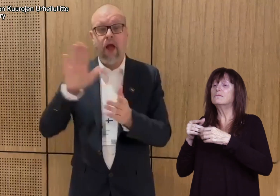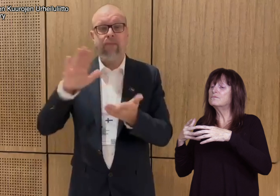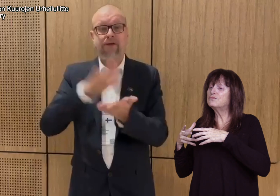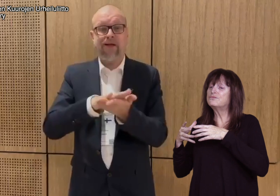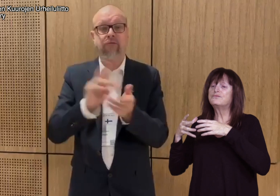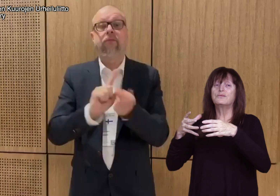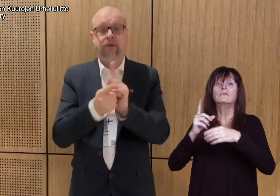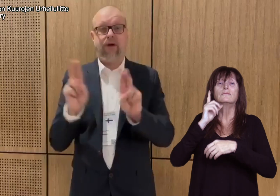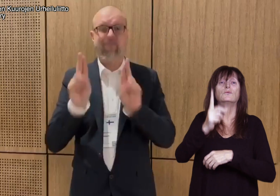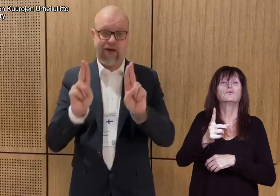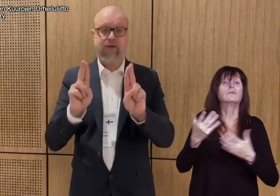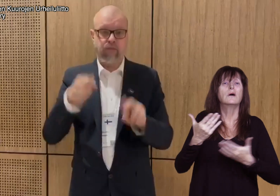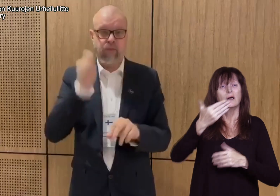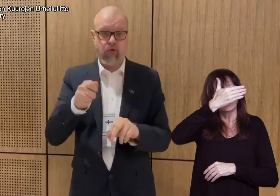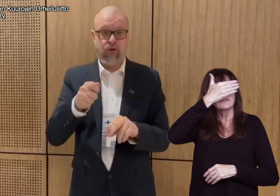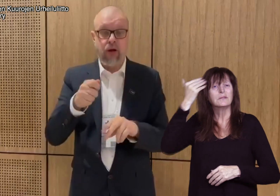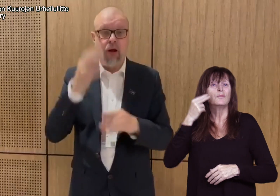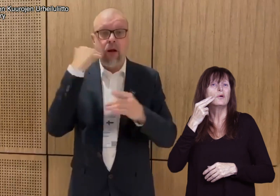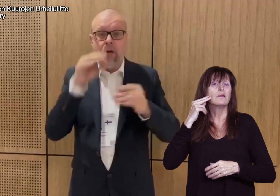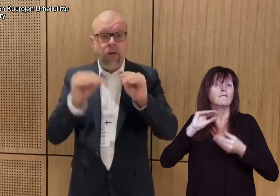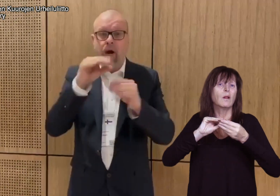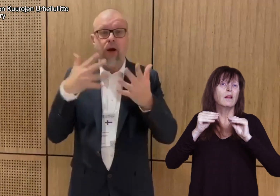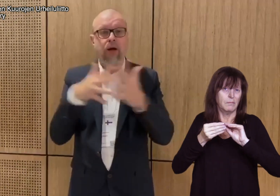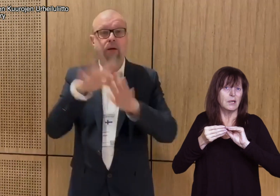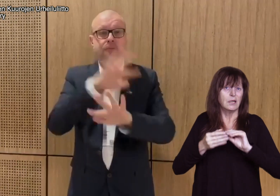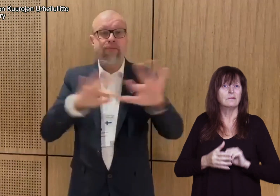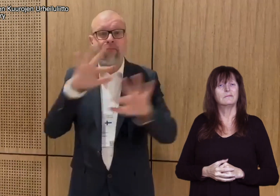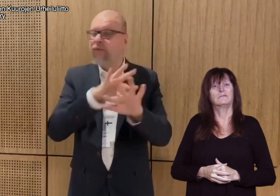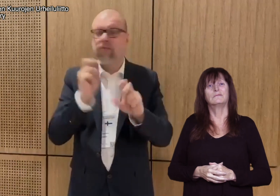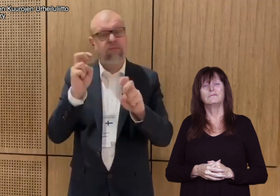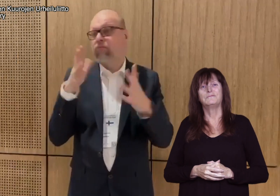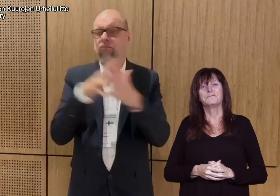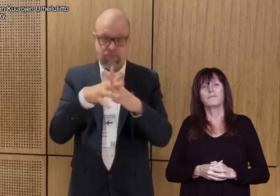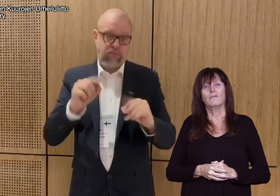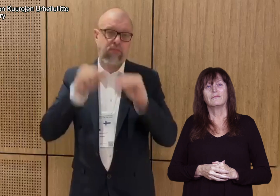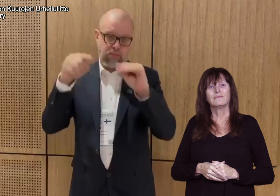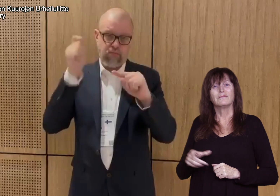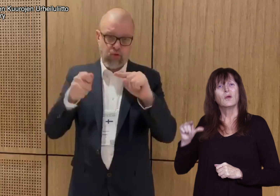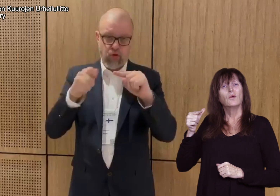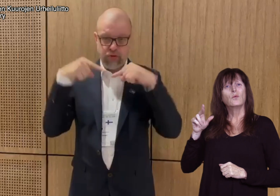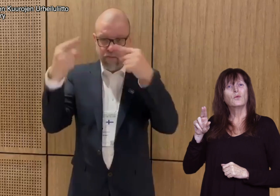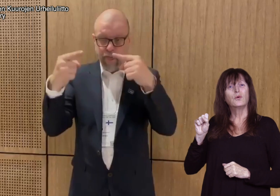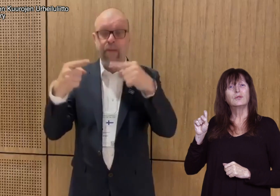until next year's Summer Deaflympics.